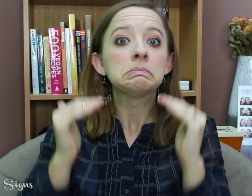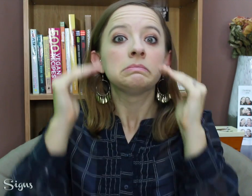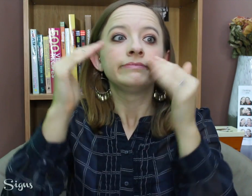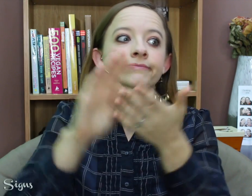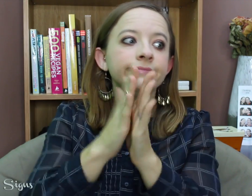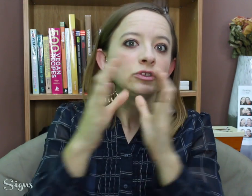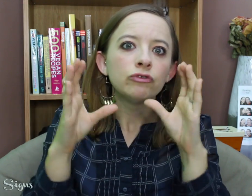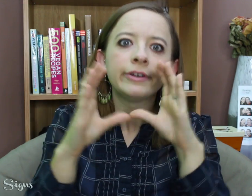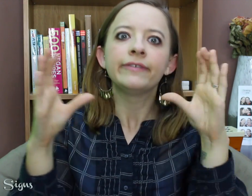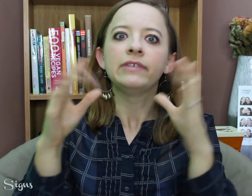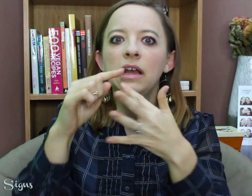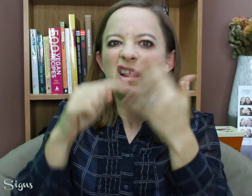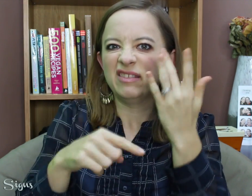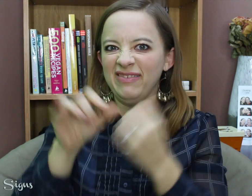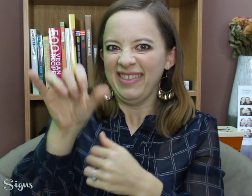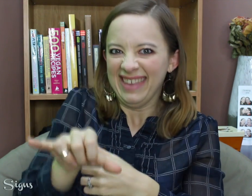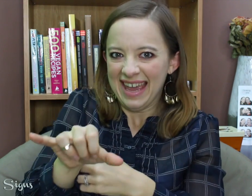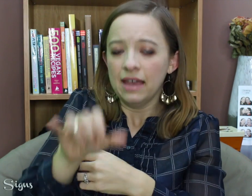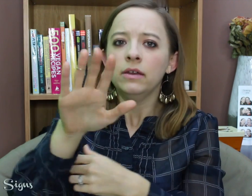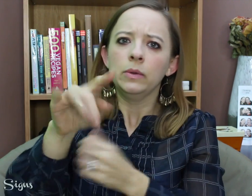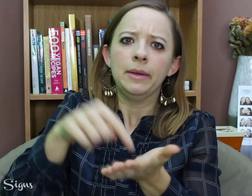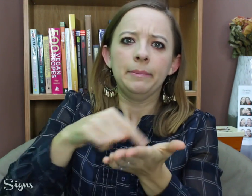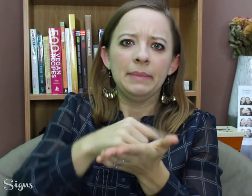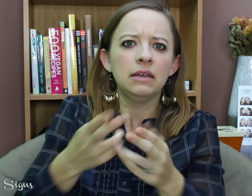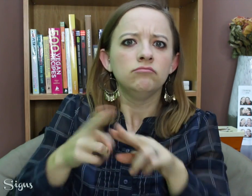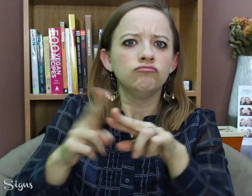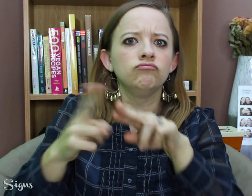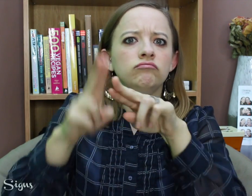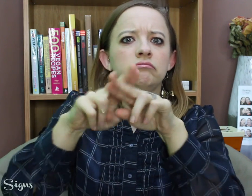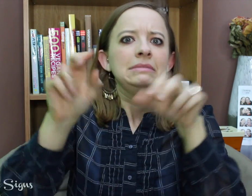your skill increases, maybe you become certified. Alll of those factors